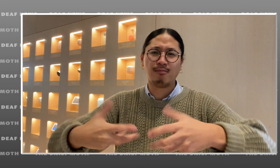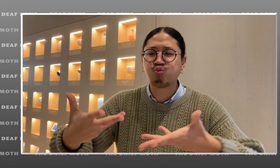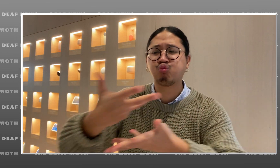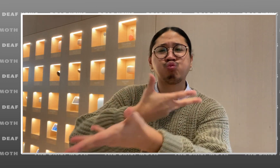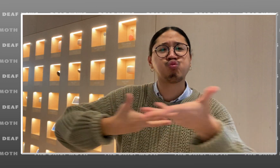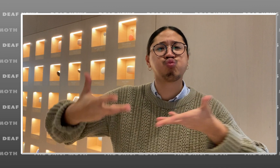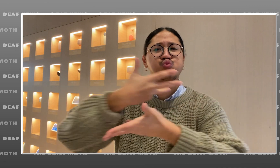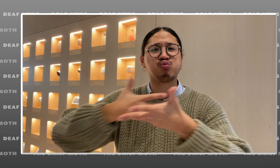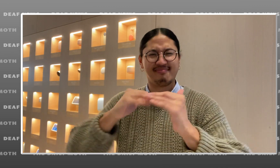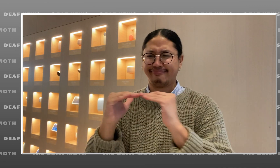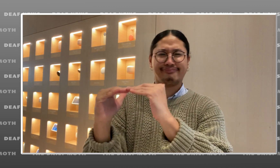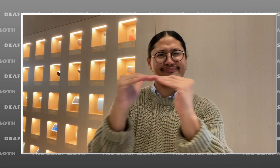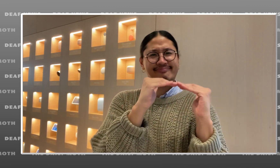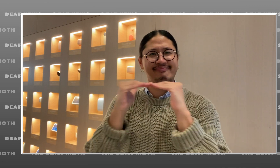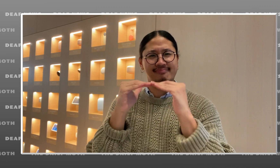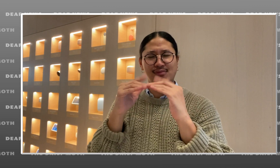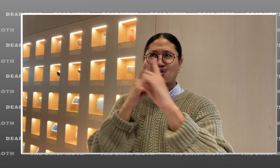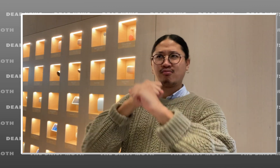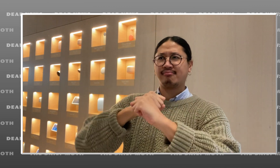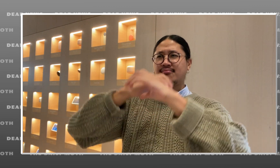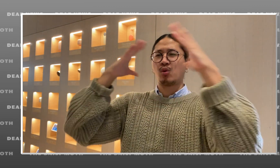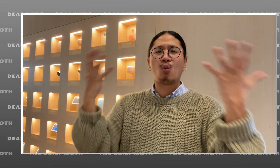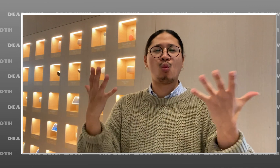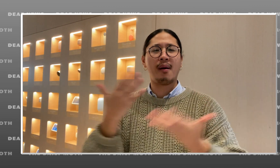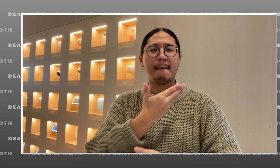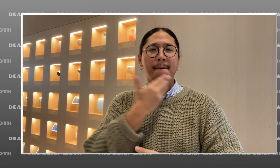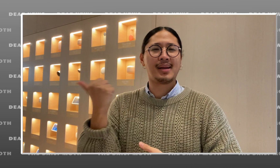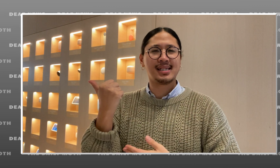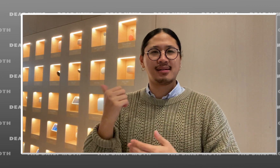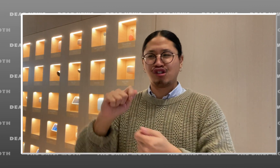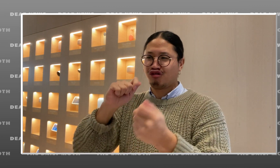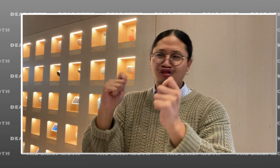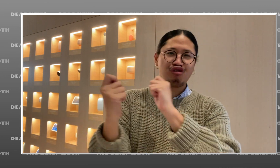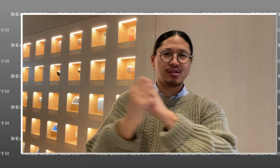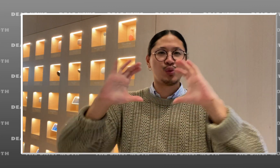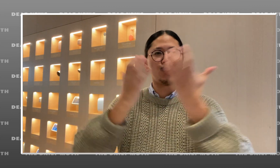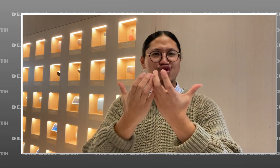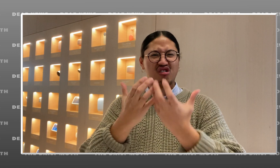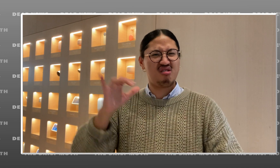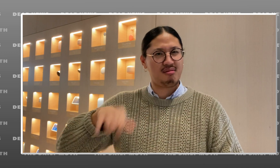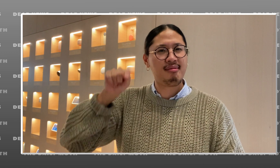who are working together as equals. The goal is to visualize what is best to change the world.